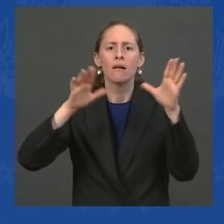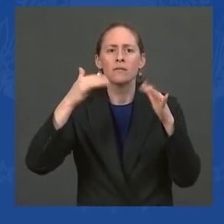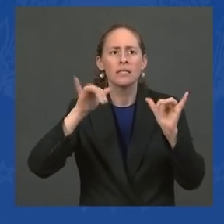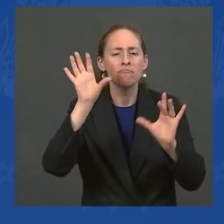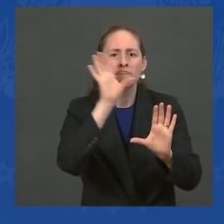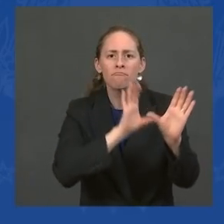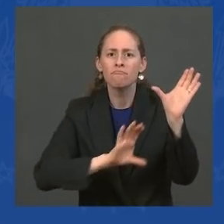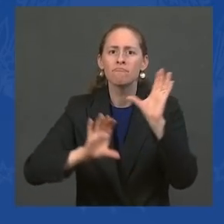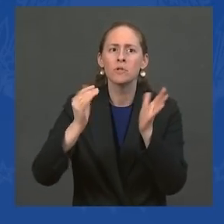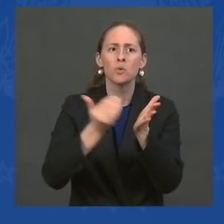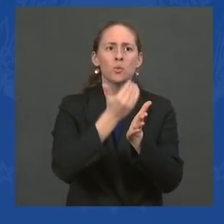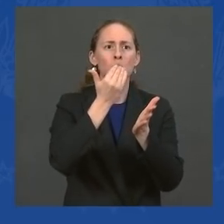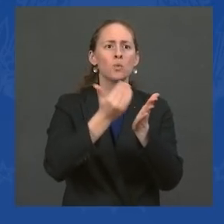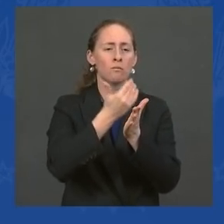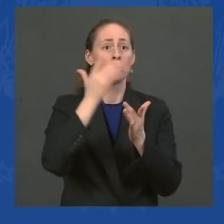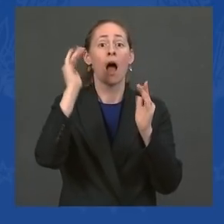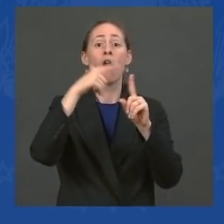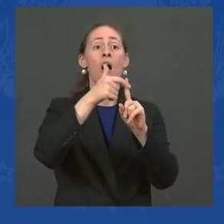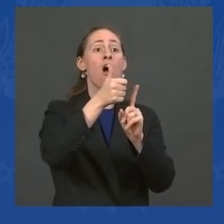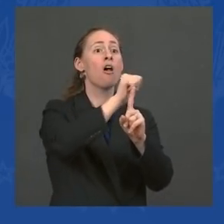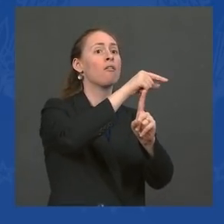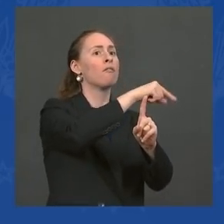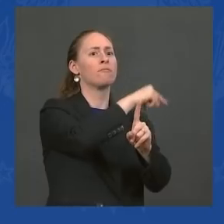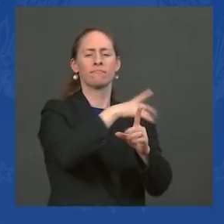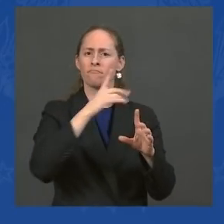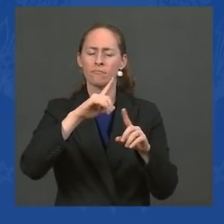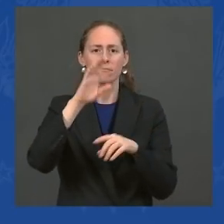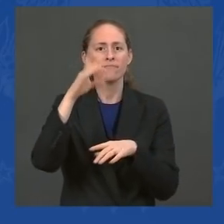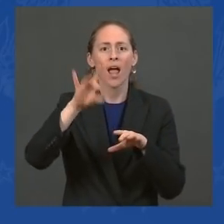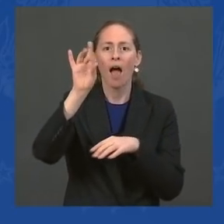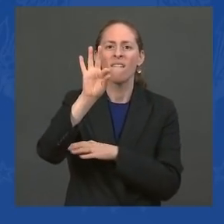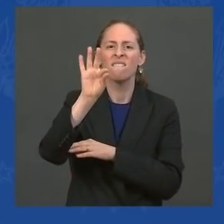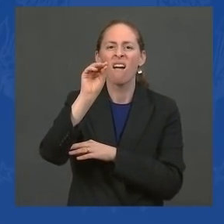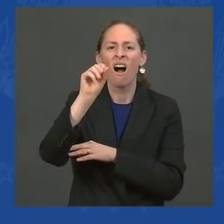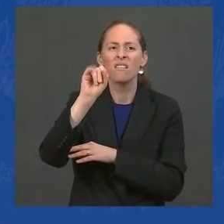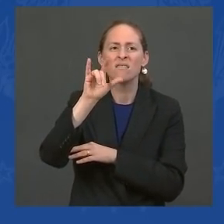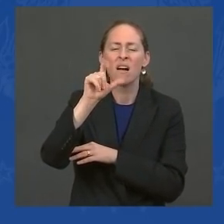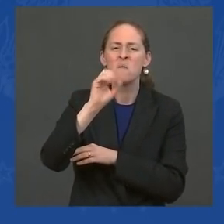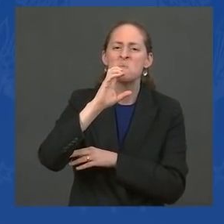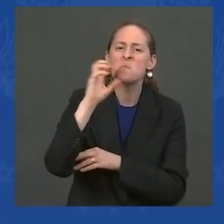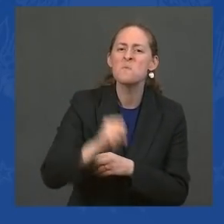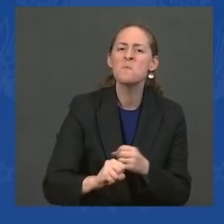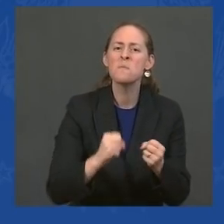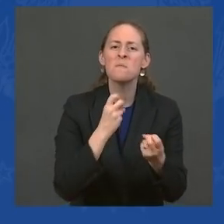everything from fossils to ancient indigenous artifacts. And once again, the last administration